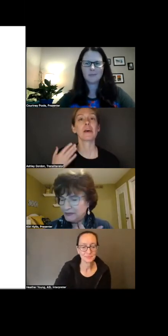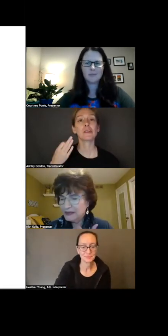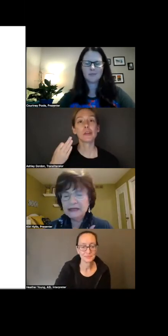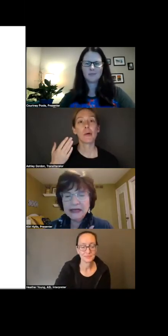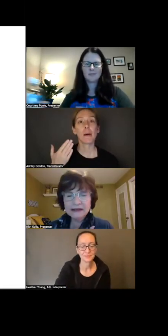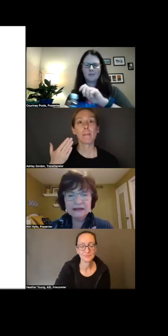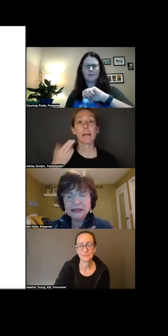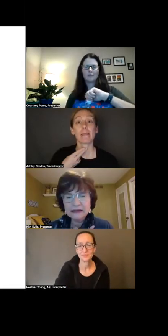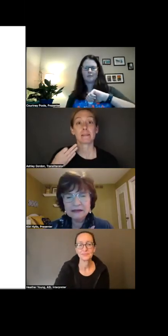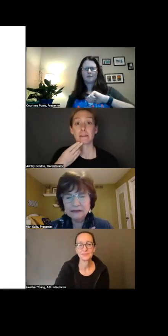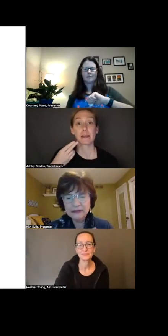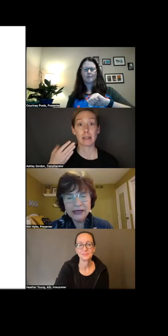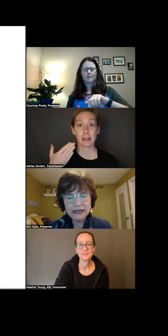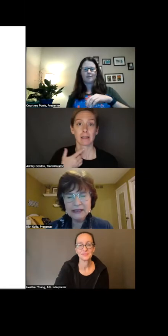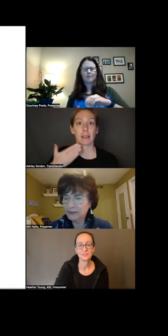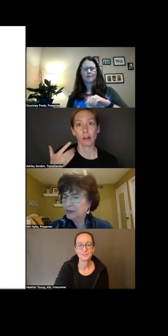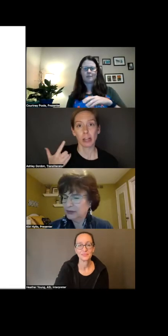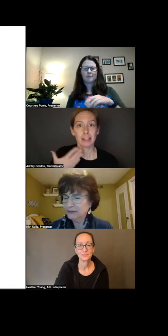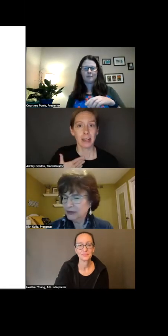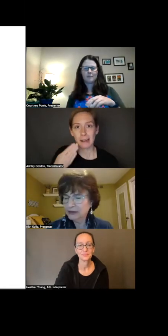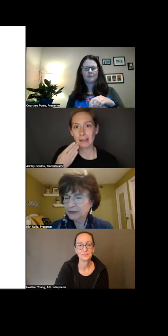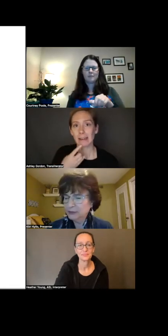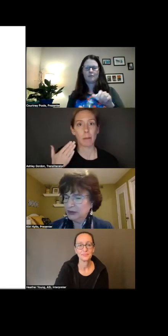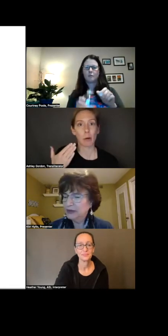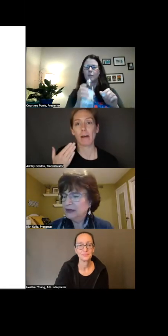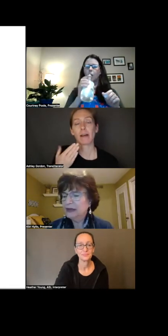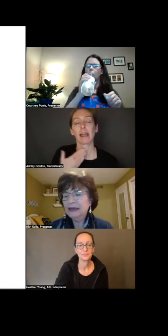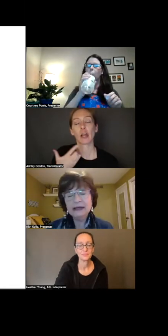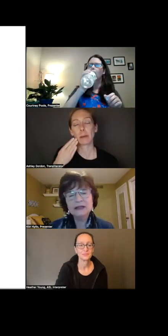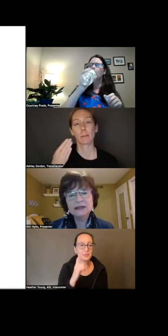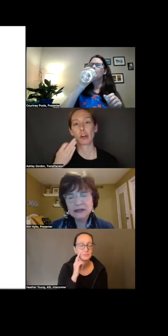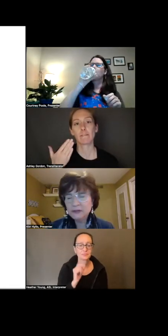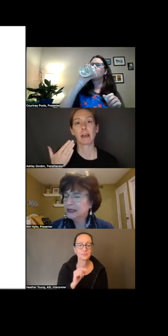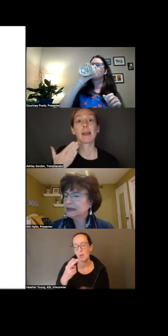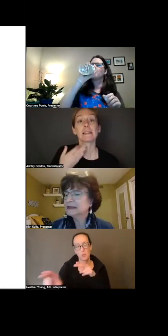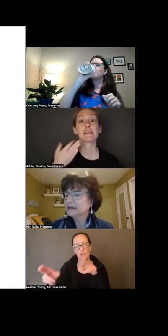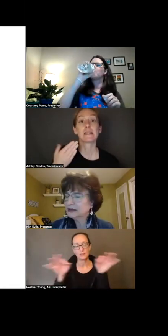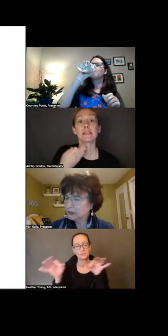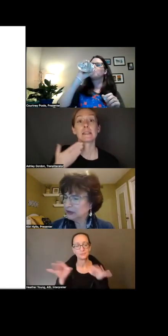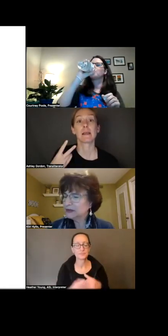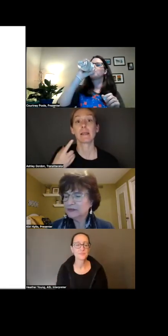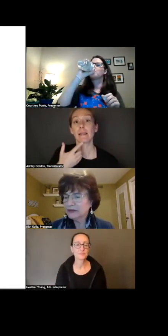this next little tiny demo, it'll be brief. It's to simulate the experience of deaf